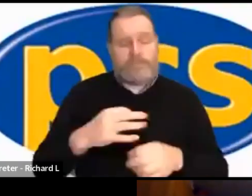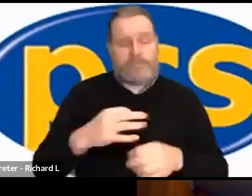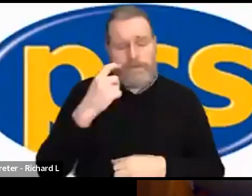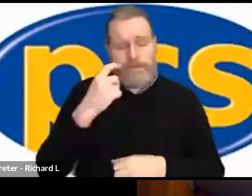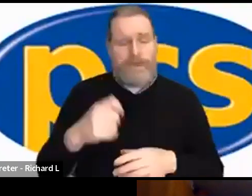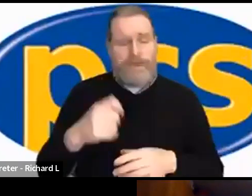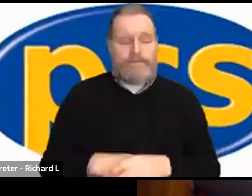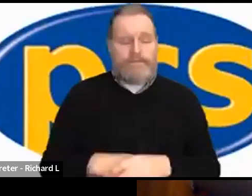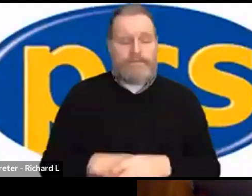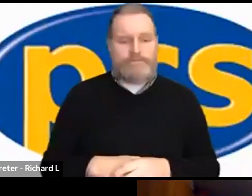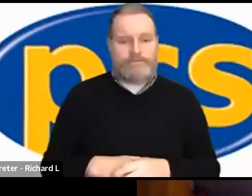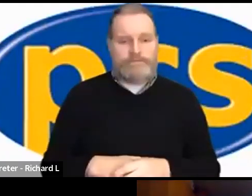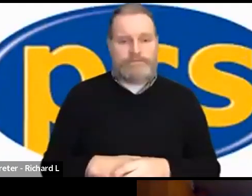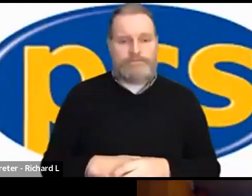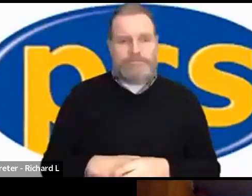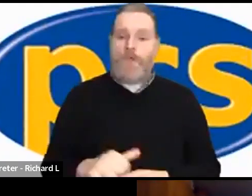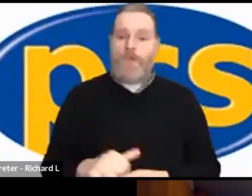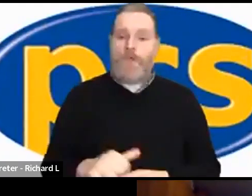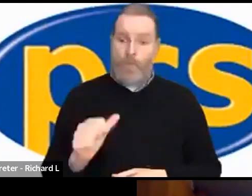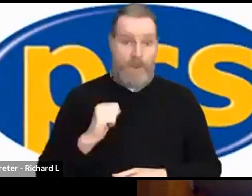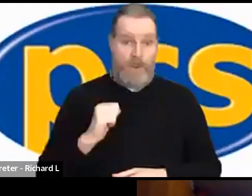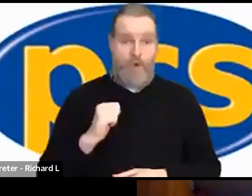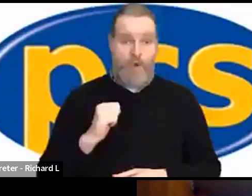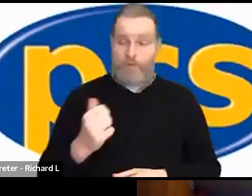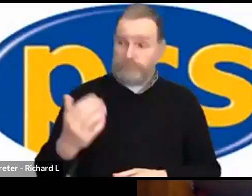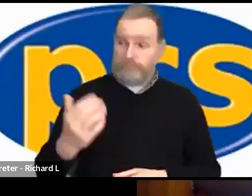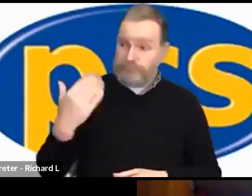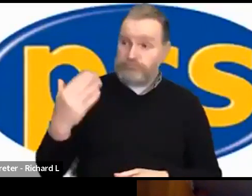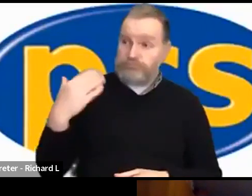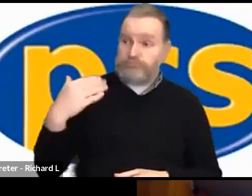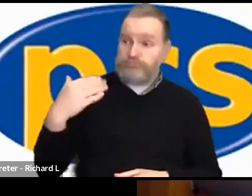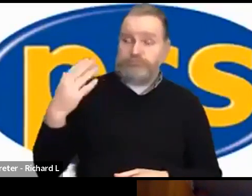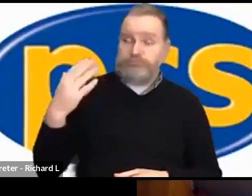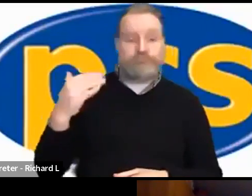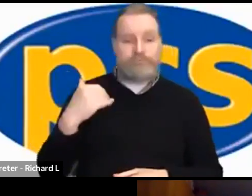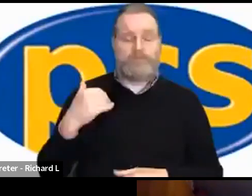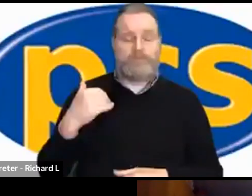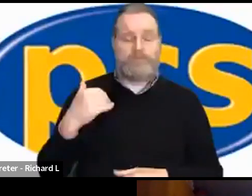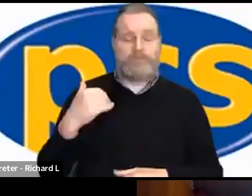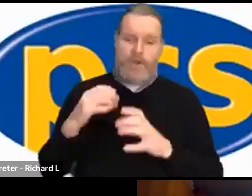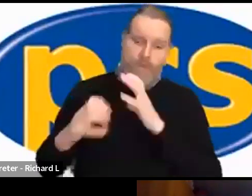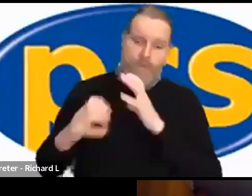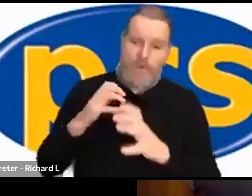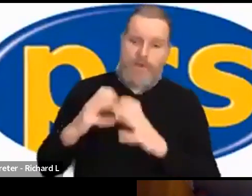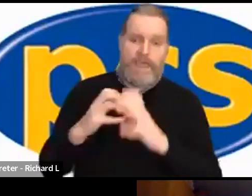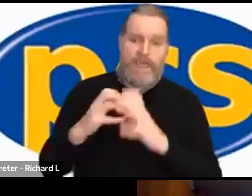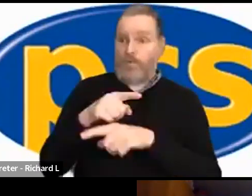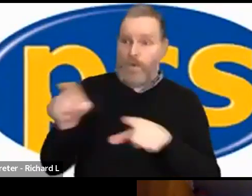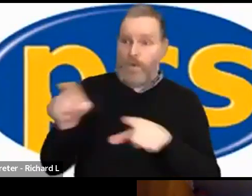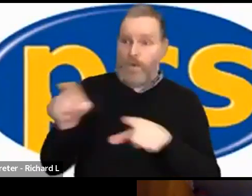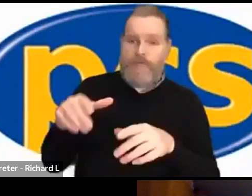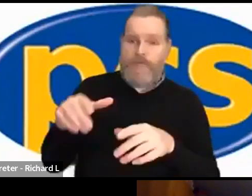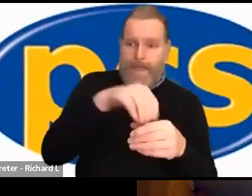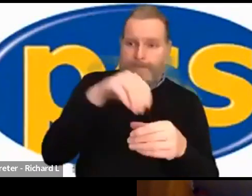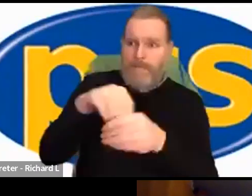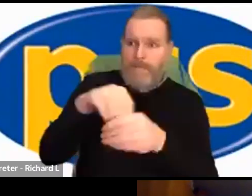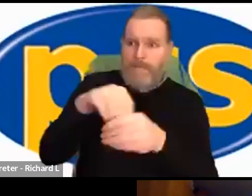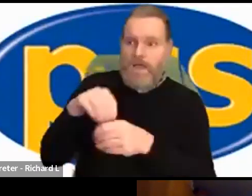any practical questions that people have because we know from m from the from the communications we we have in from lots of